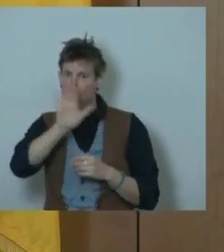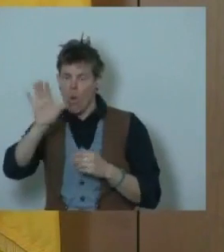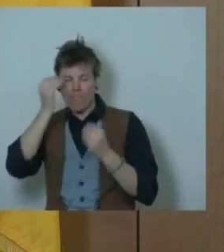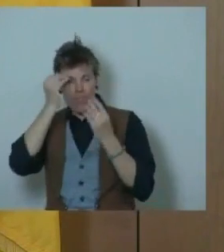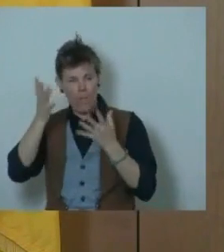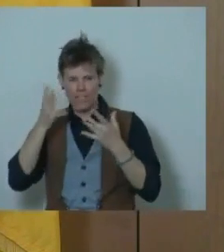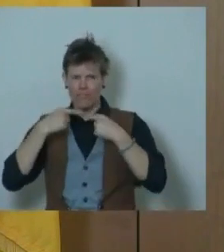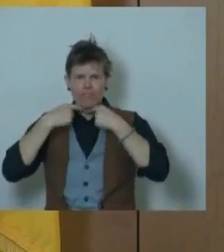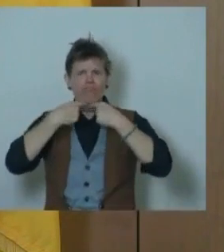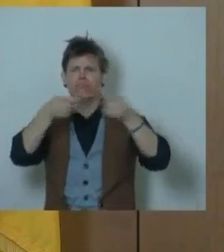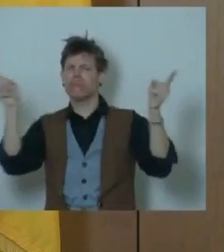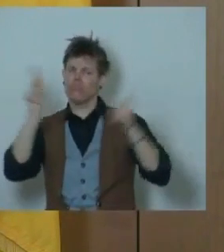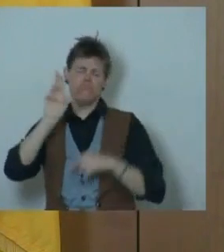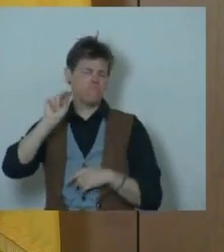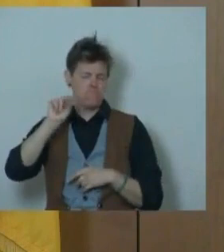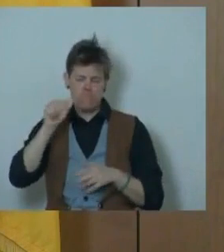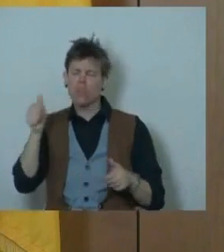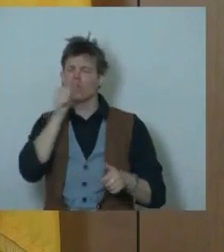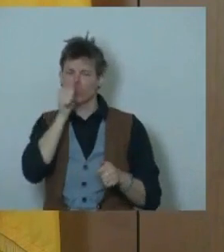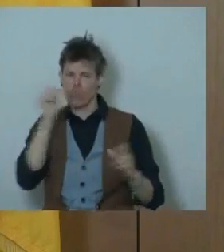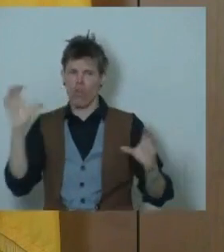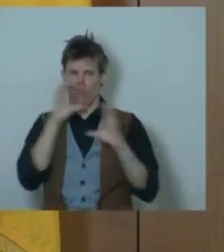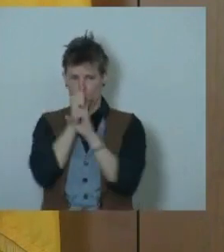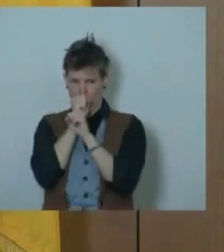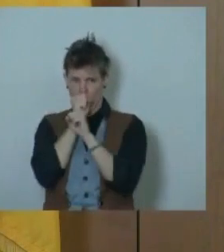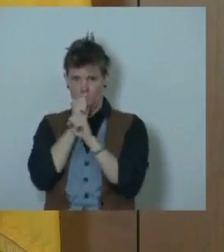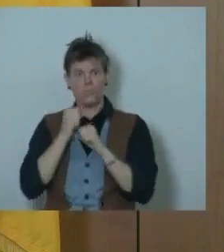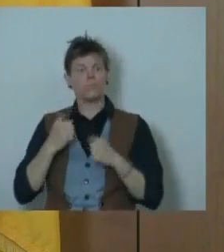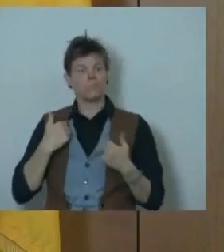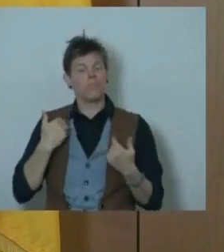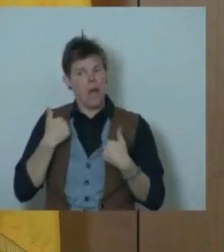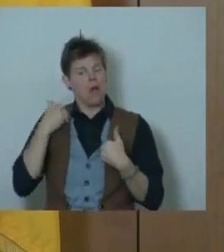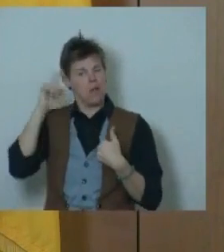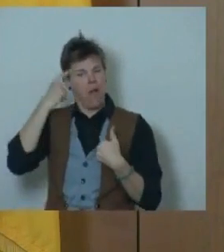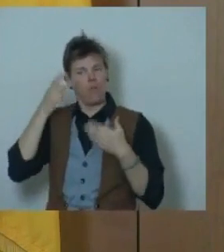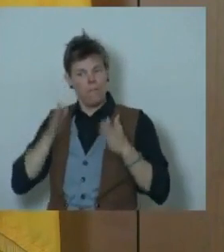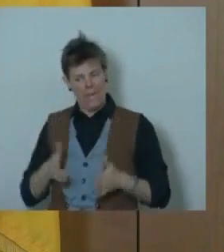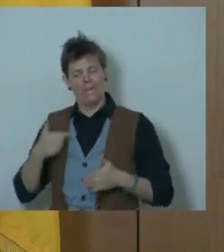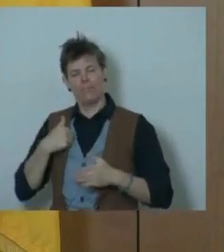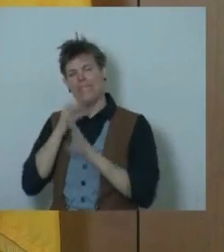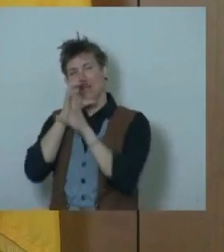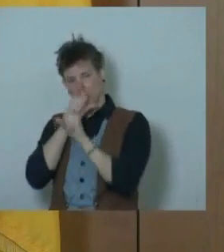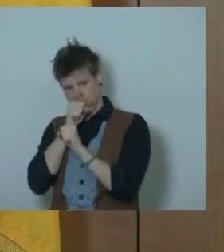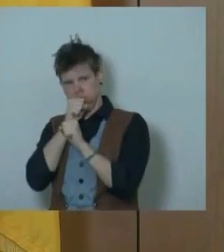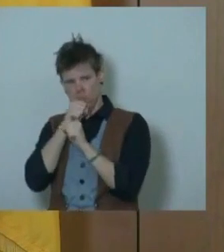YOU. THE PERSONAL INFORMATION ABOUT THESE CASES IS PRIVATE.